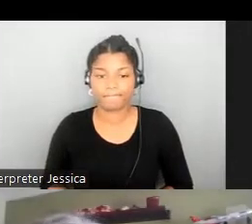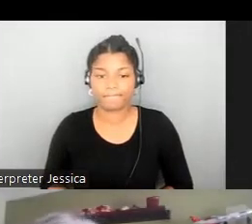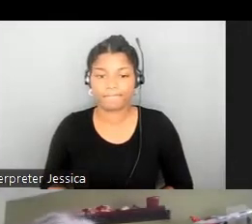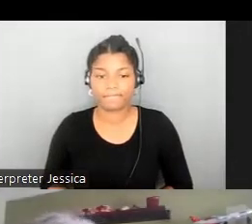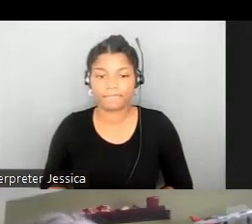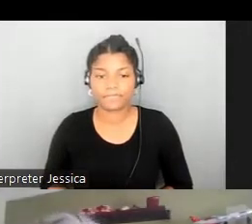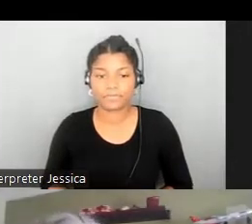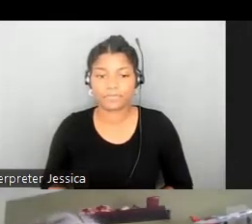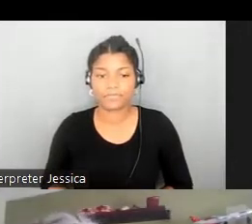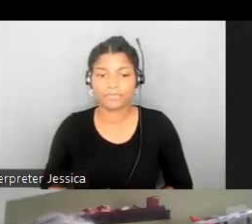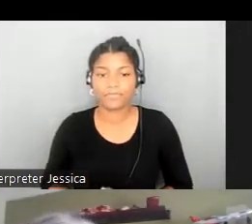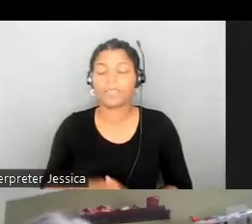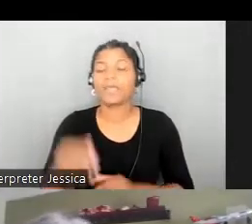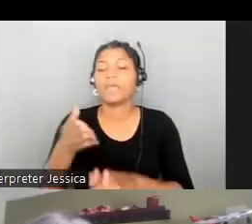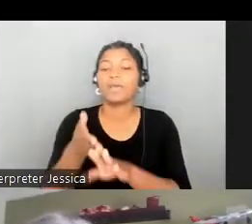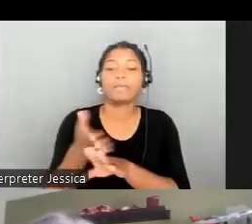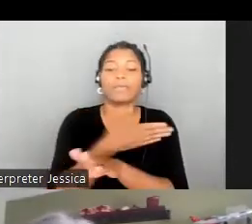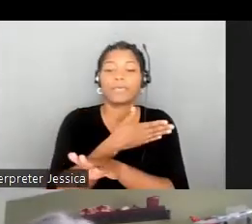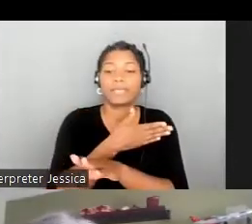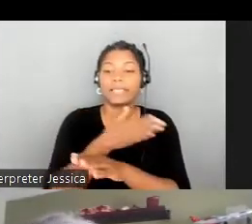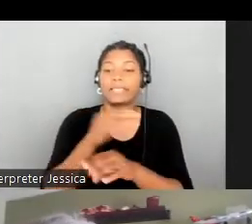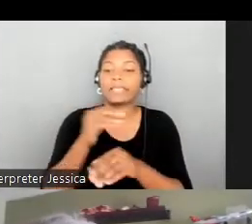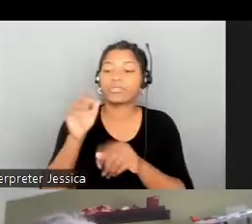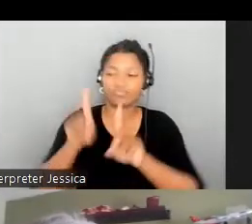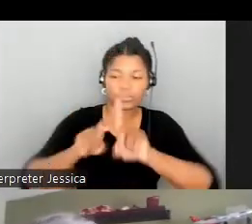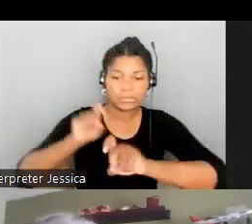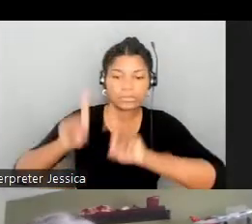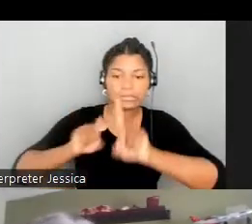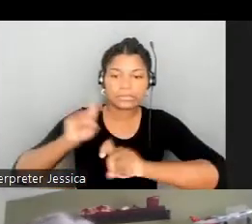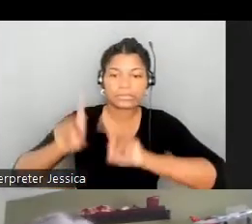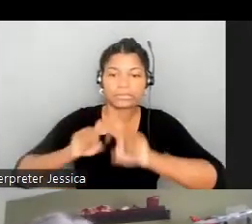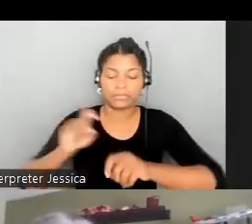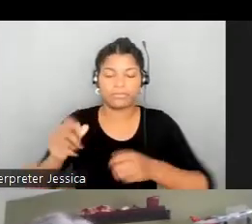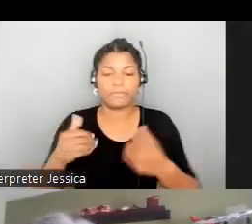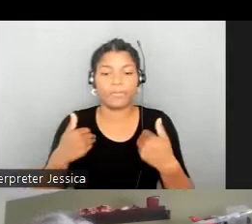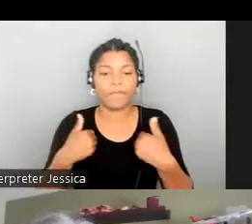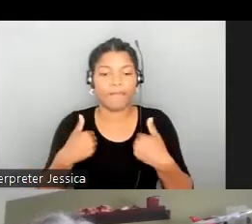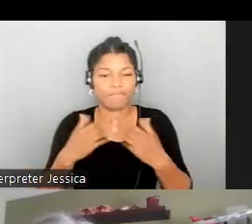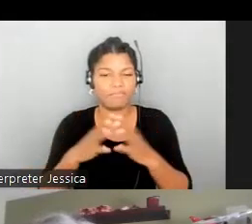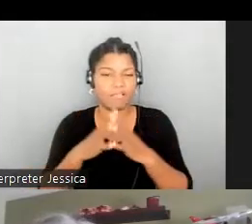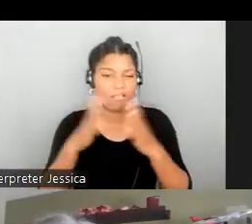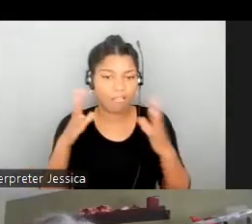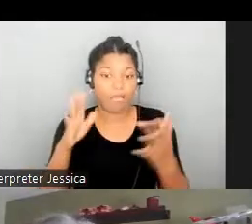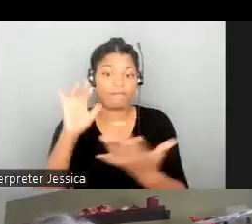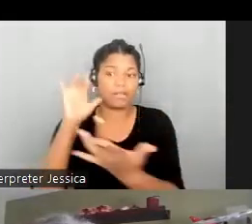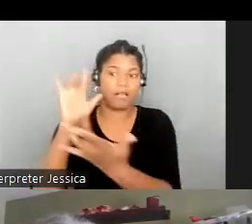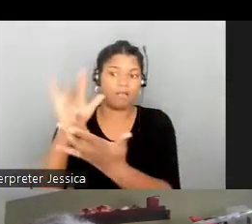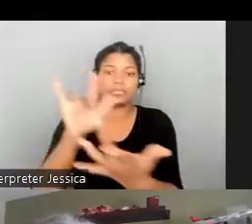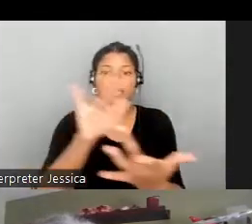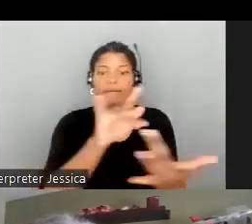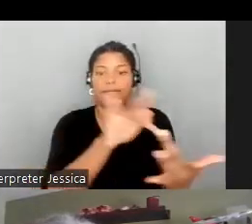So preadmission screening is the next point of contact, and that is where we have a lot of contact with people.